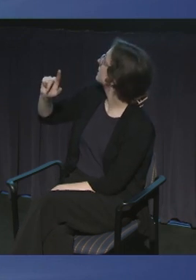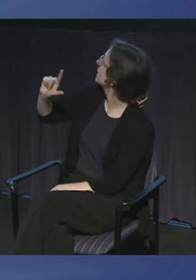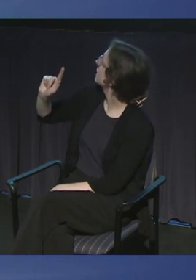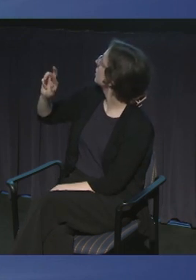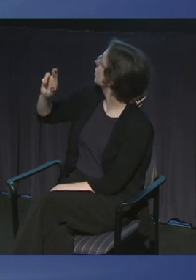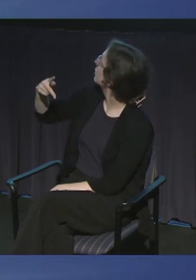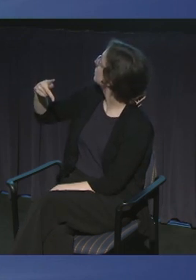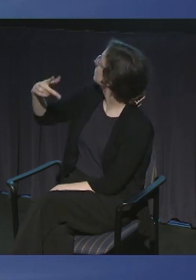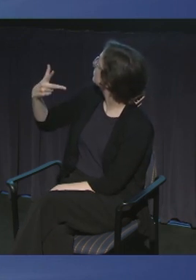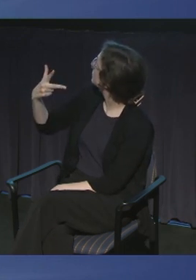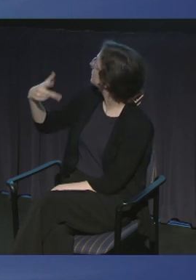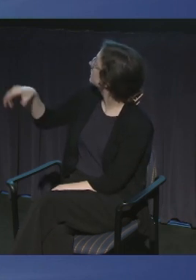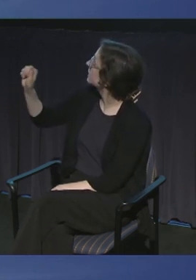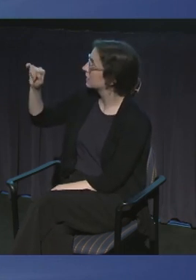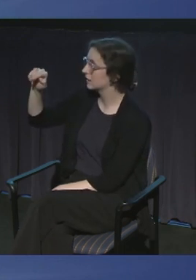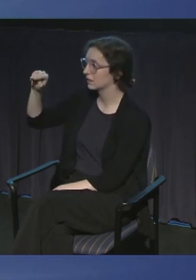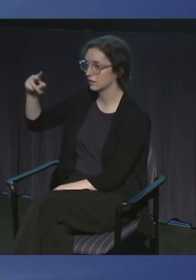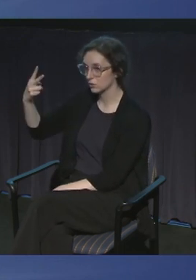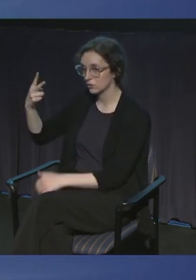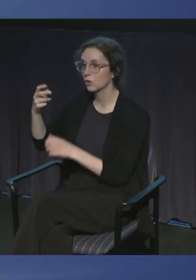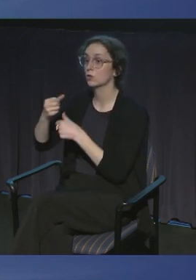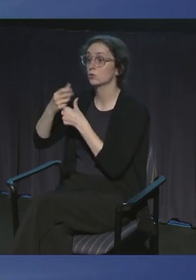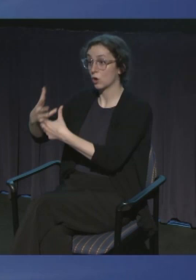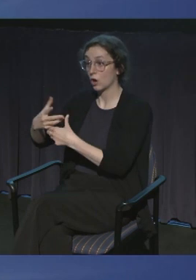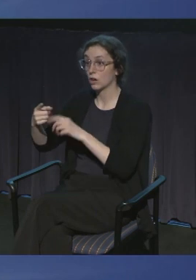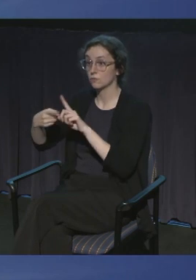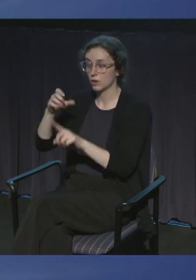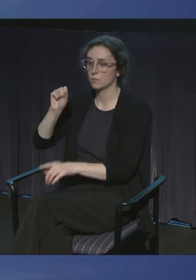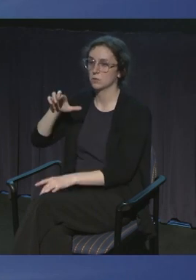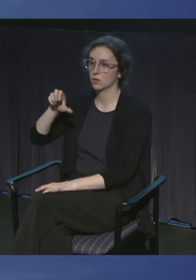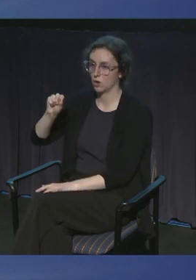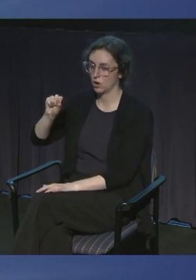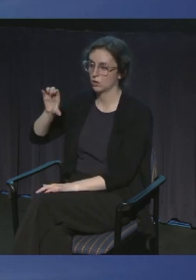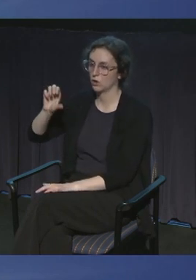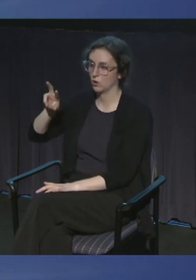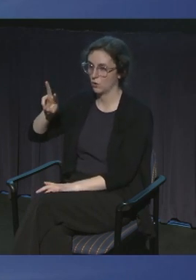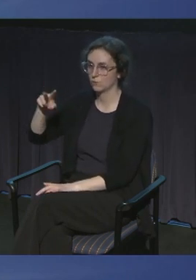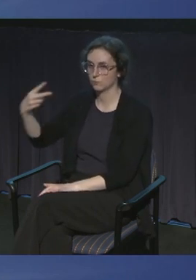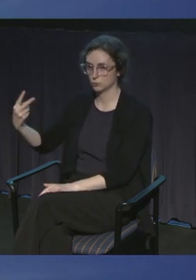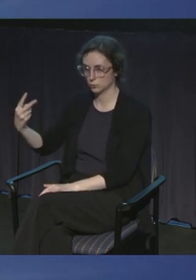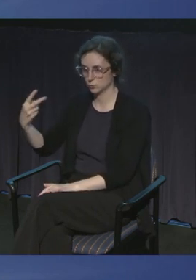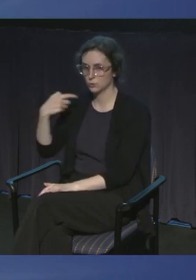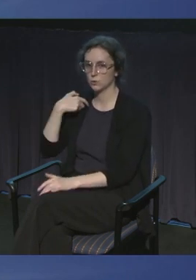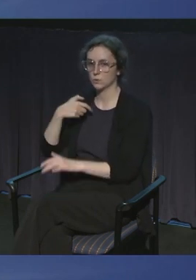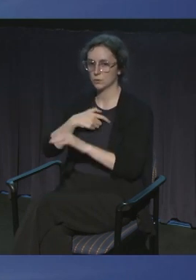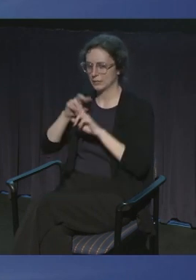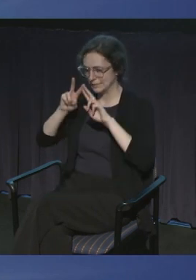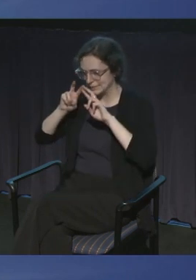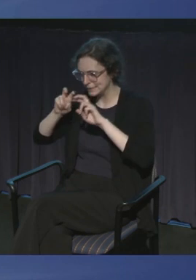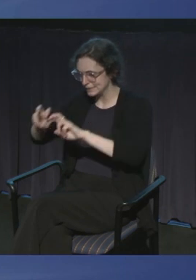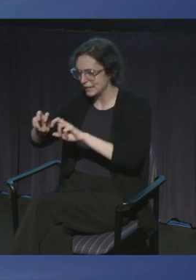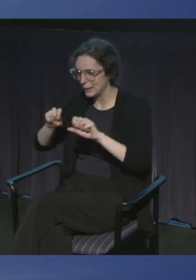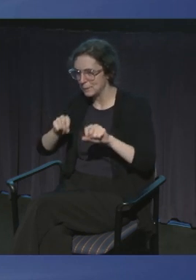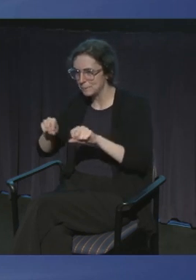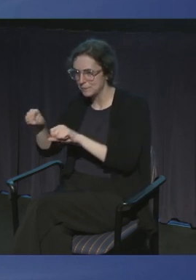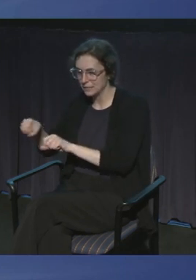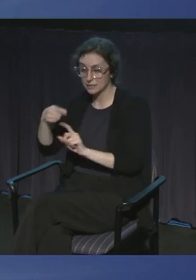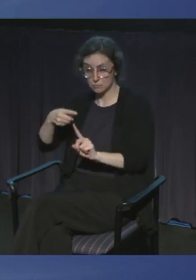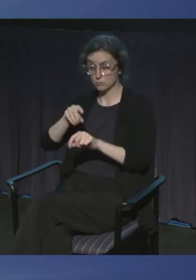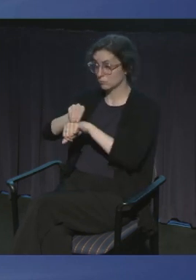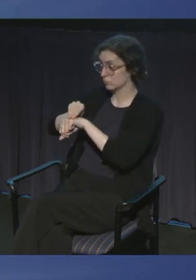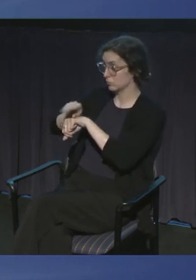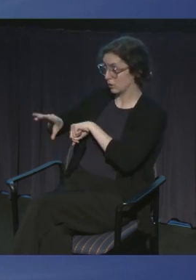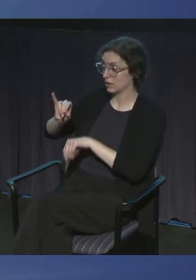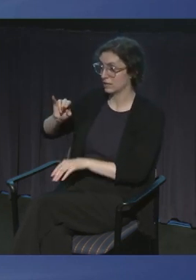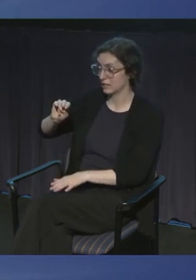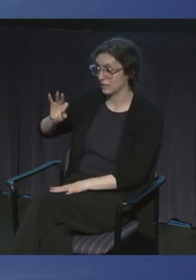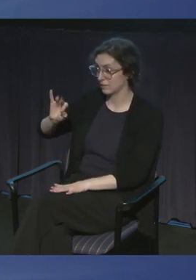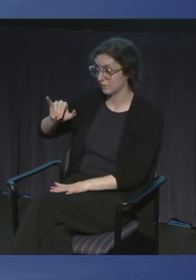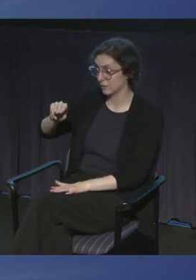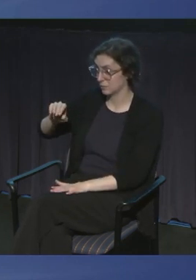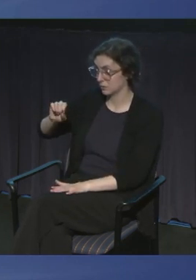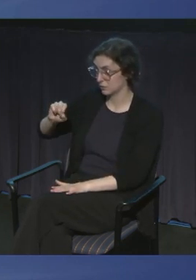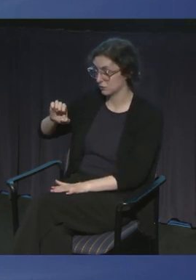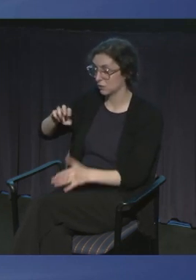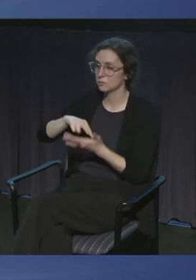INDUCED BY SARS-COV2 NICELY.